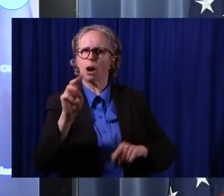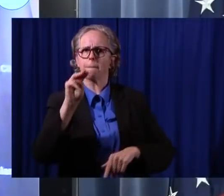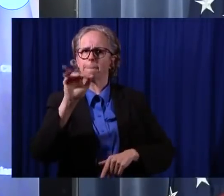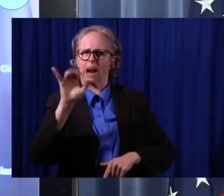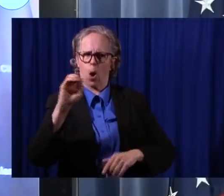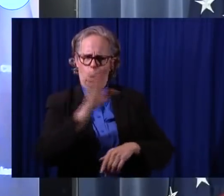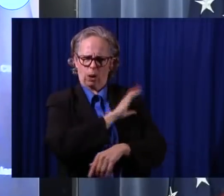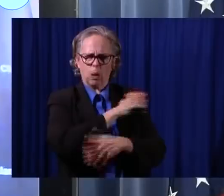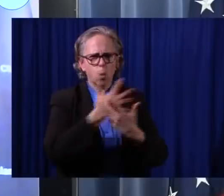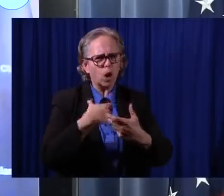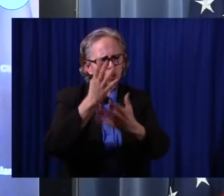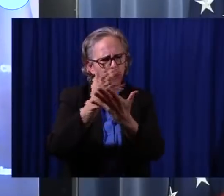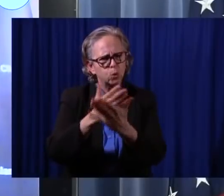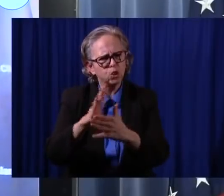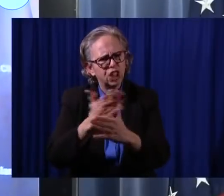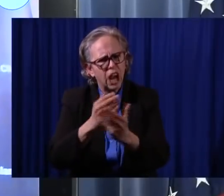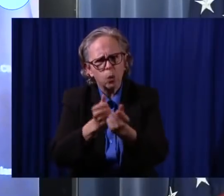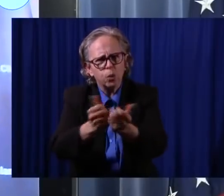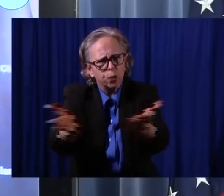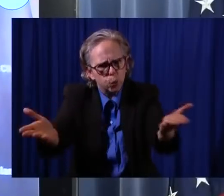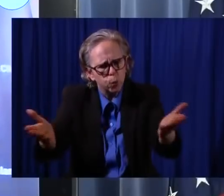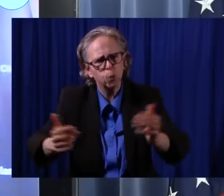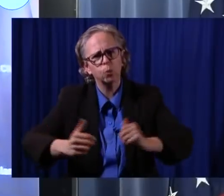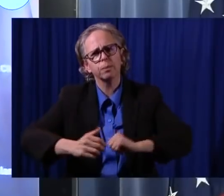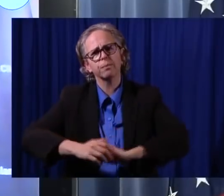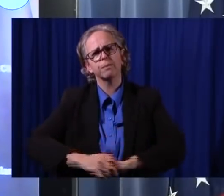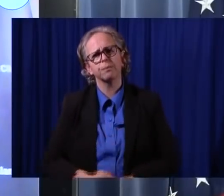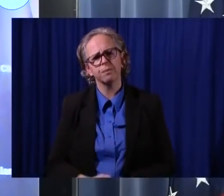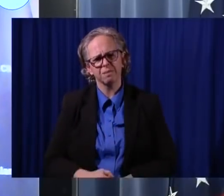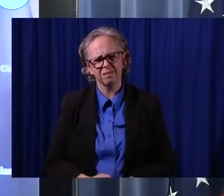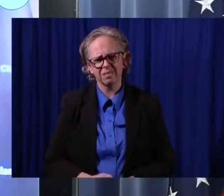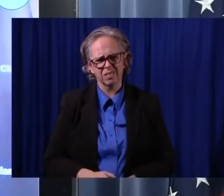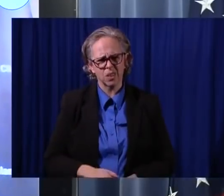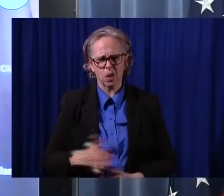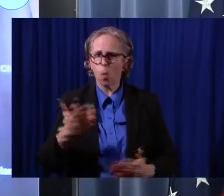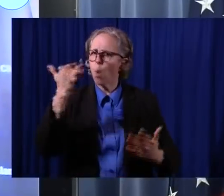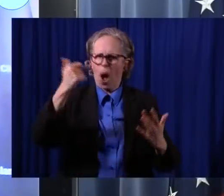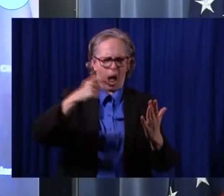WELL, THANK YOU VERY MUCH FOR EVERYTHING THAT YOU AND YOUR TEAM ARE DOING AND THANK